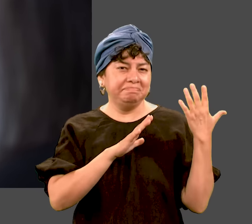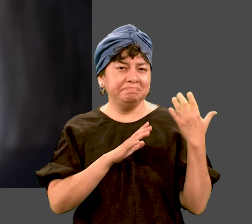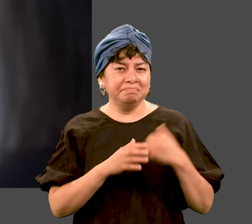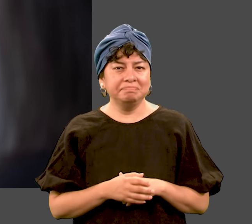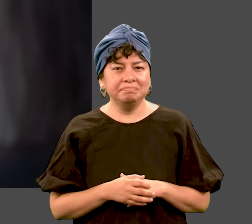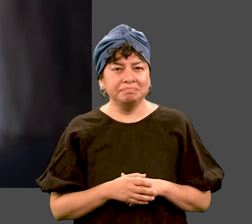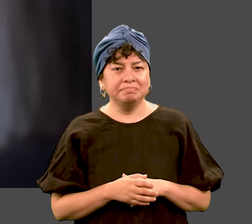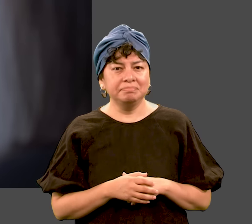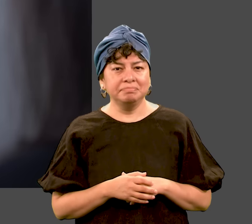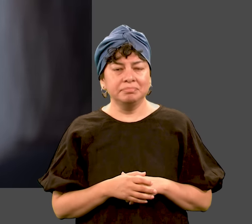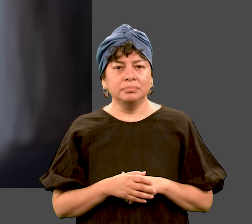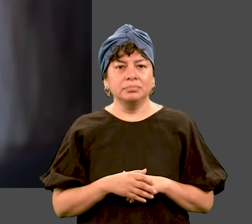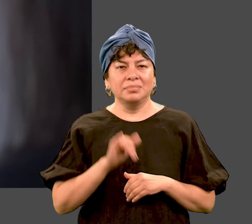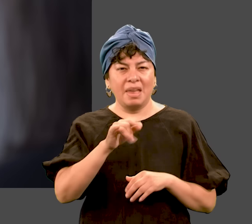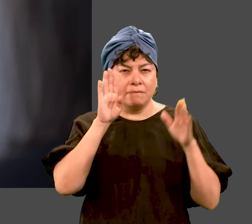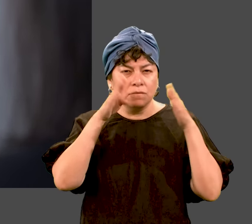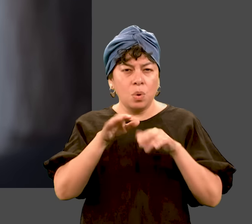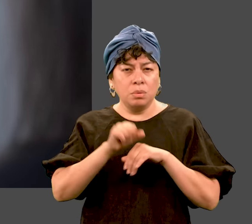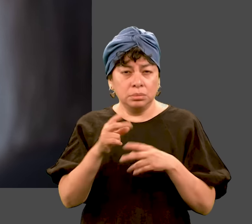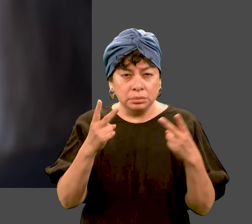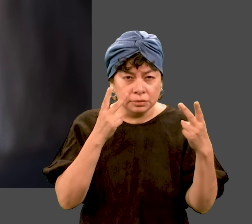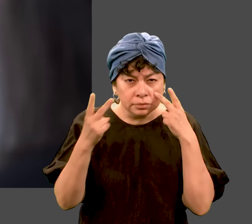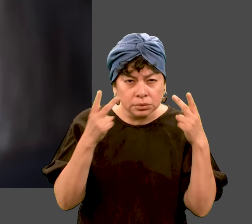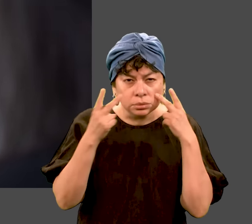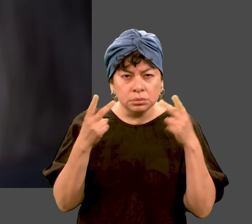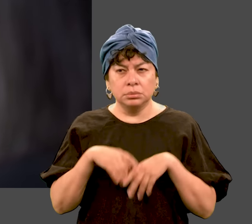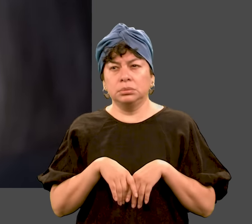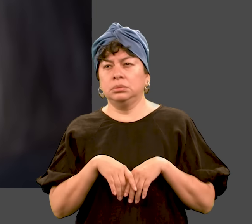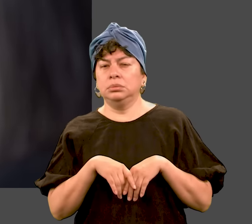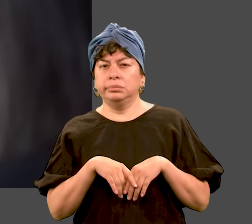ASL signs derive from a visual environment